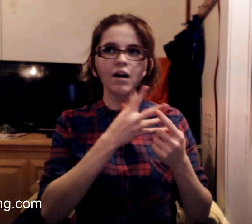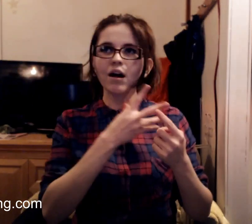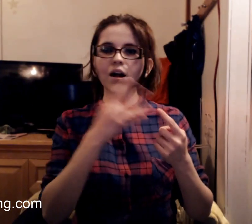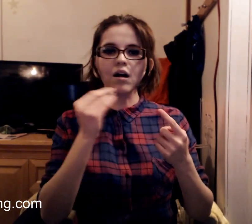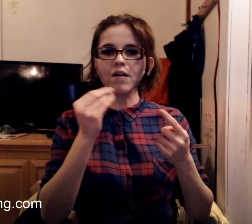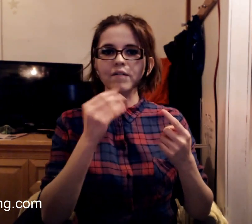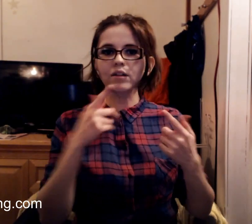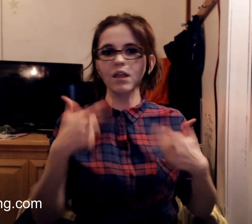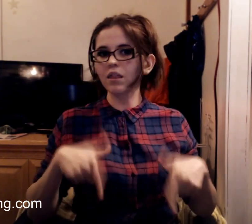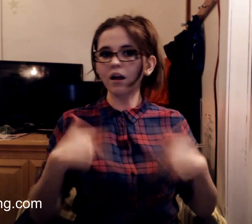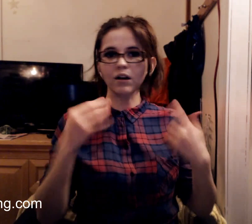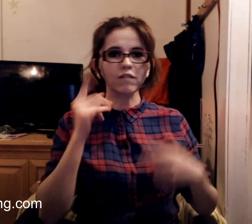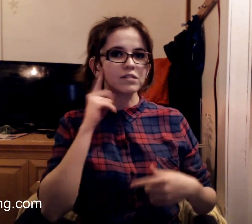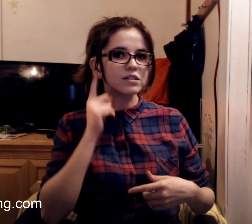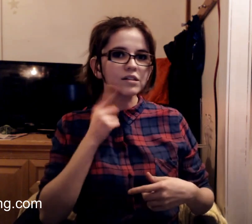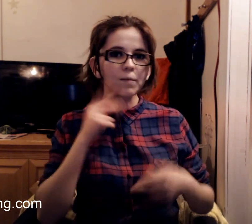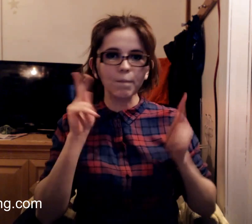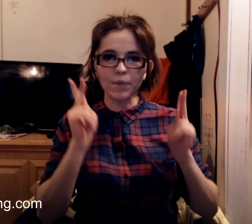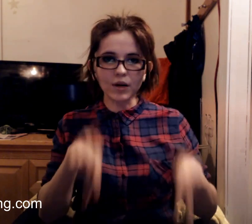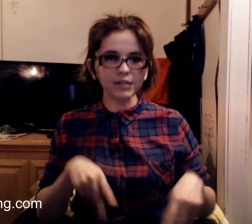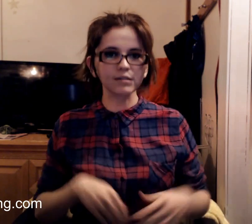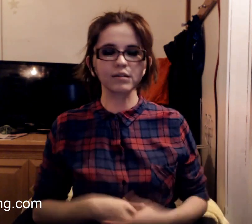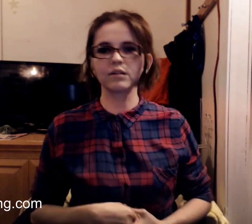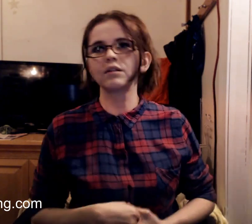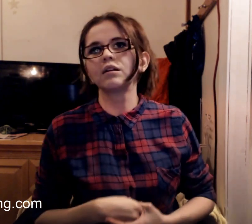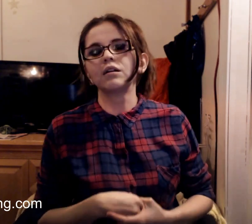and the life of a deaf person etc...